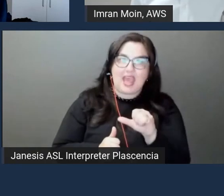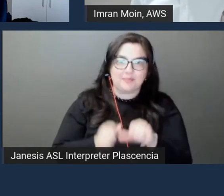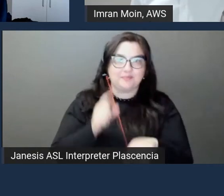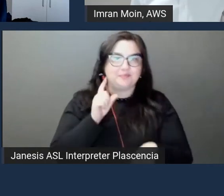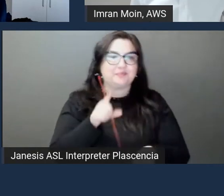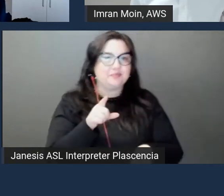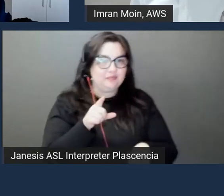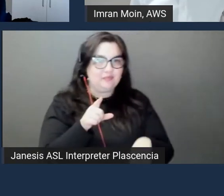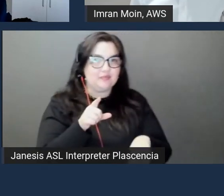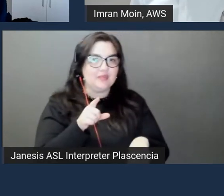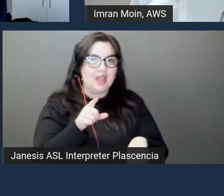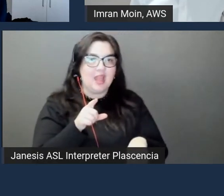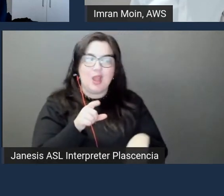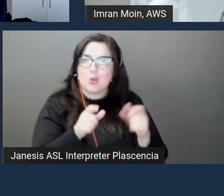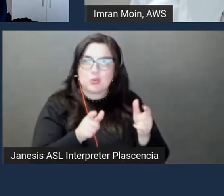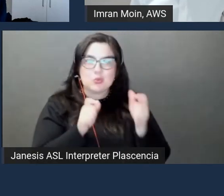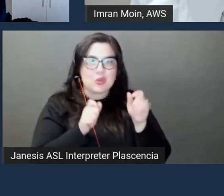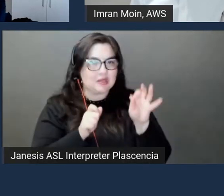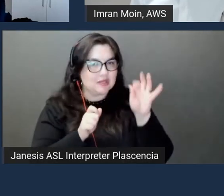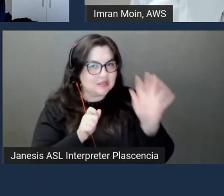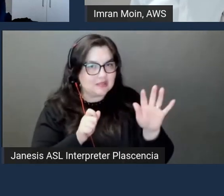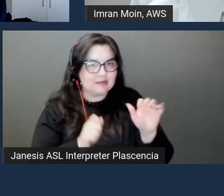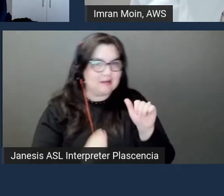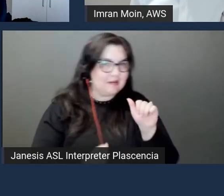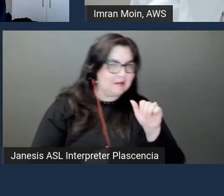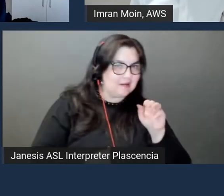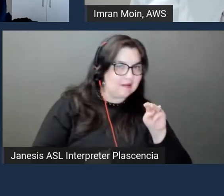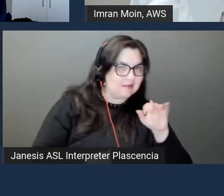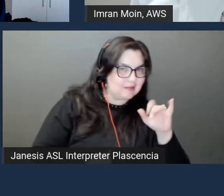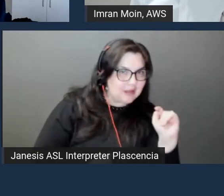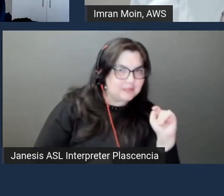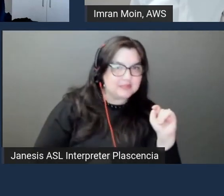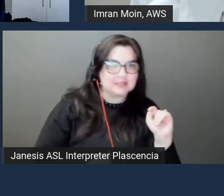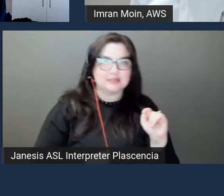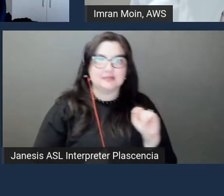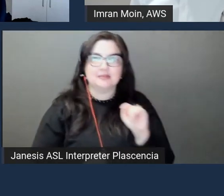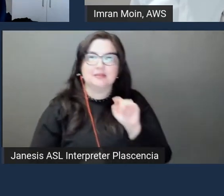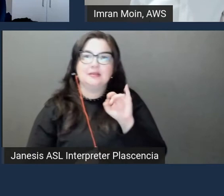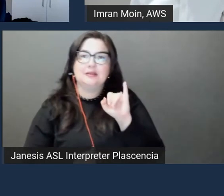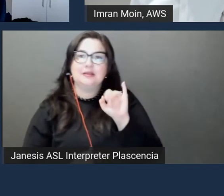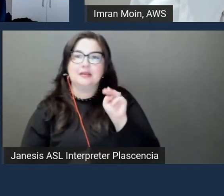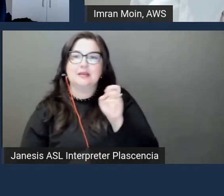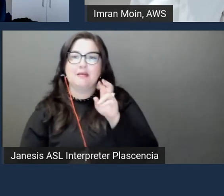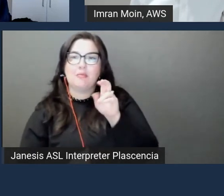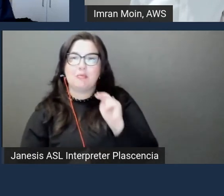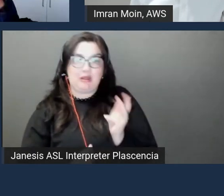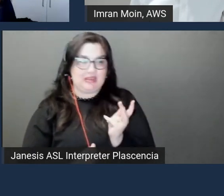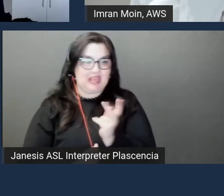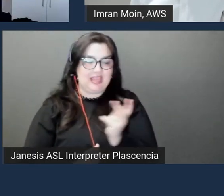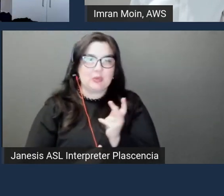I don't want to put Amit or Imran on the spot, but is there a, this portable device, we haven't seen it.